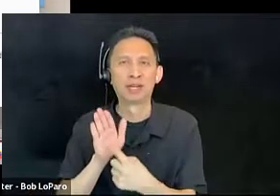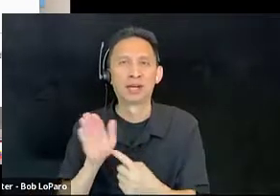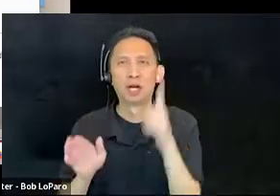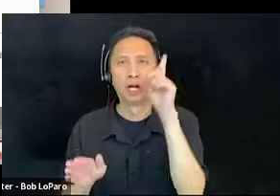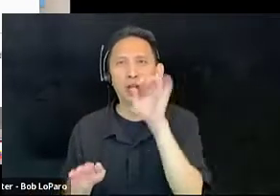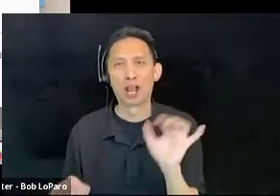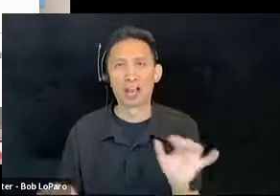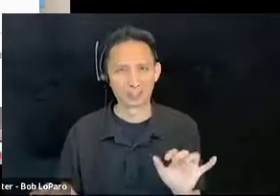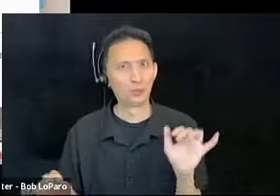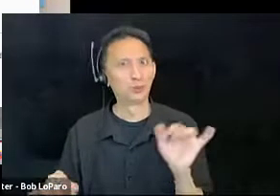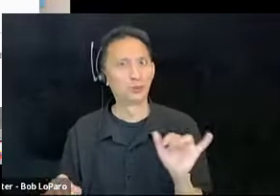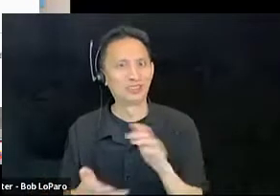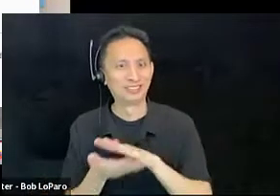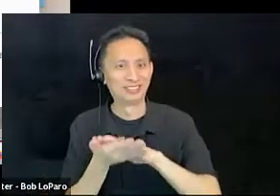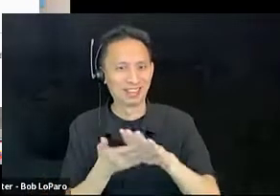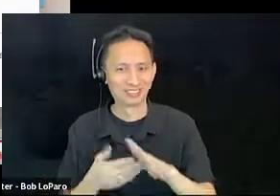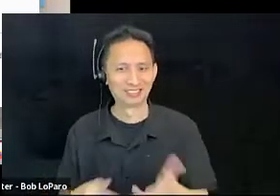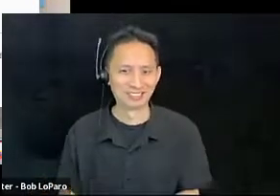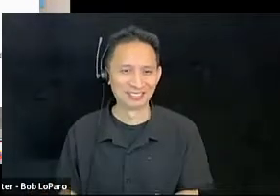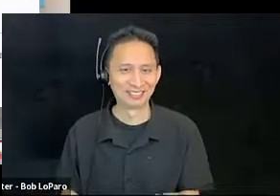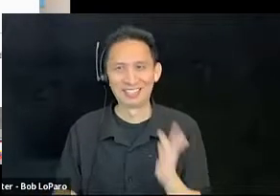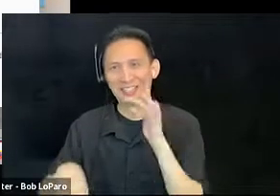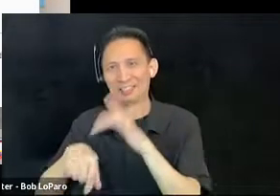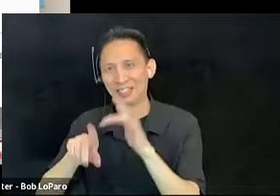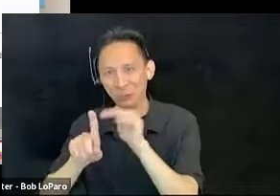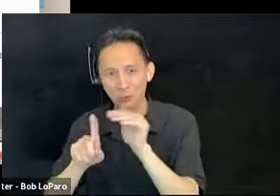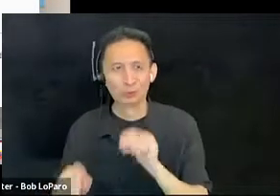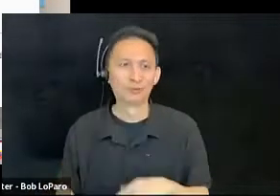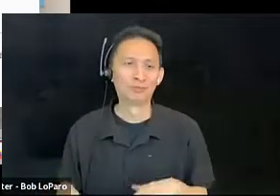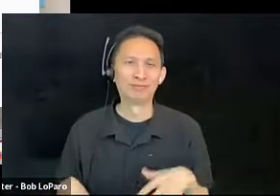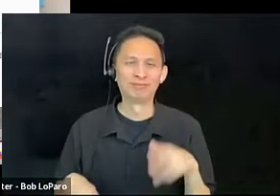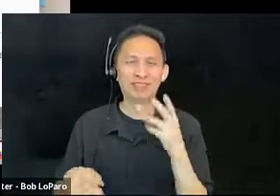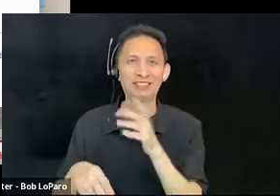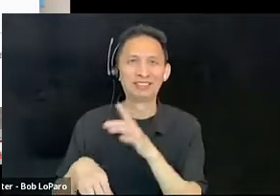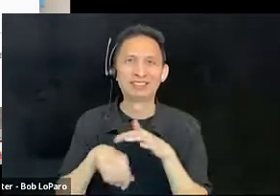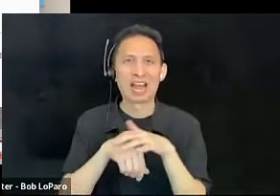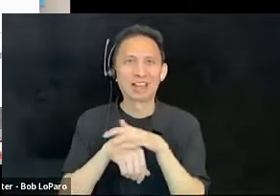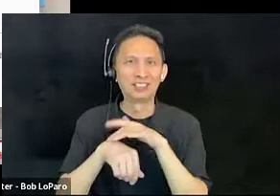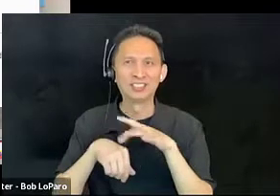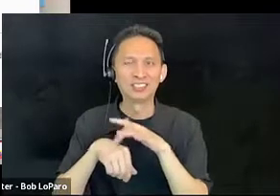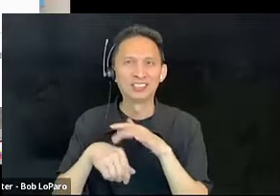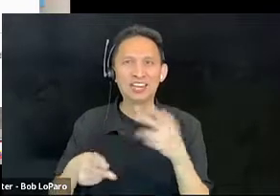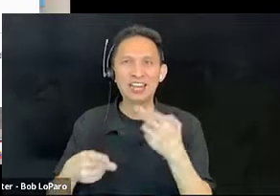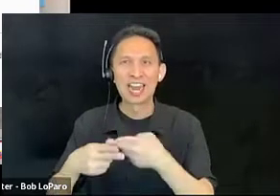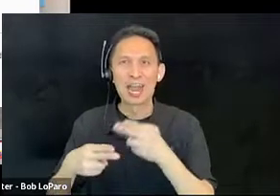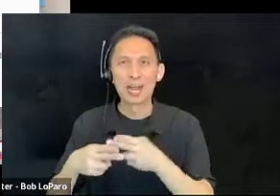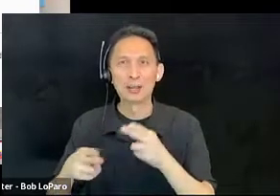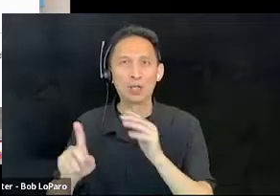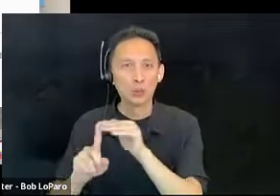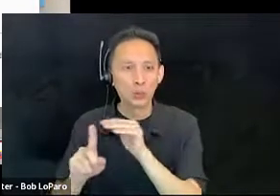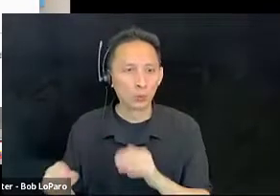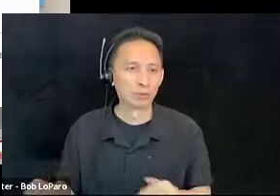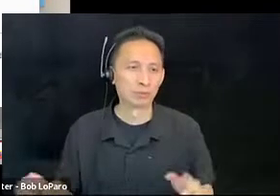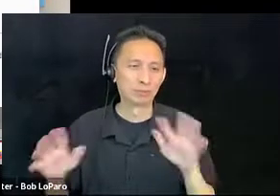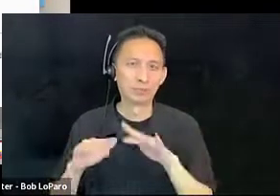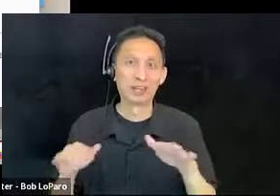Touch cues, tactile name cues, tangible symbols. And there's that whole explanation of iconicity.